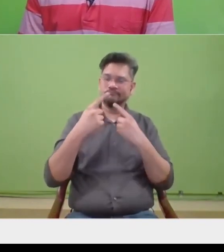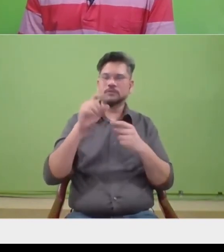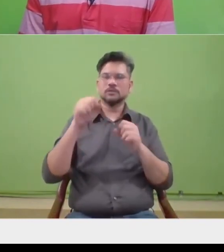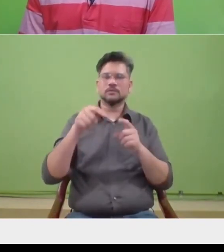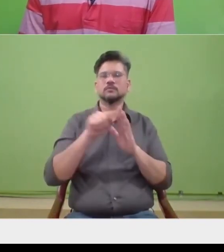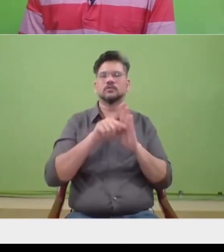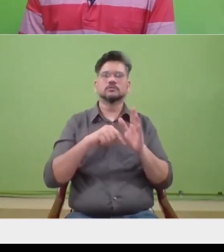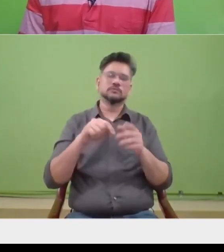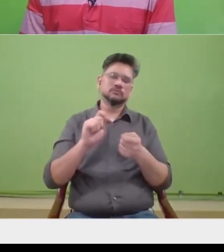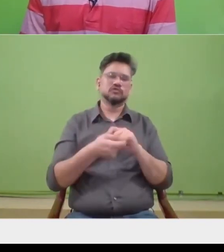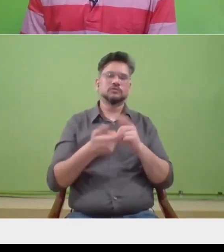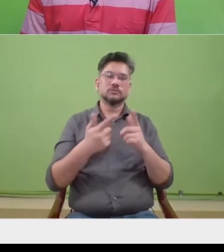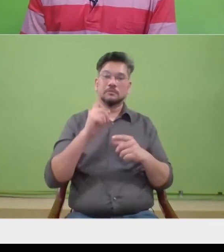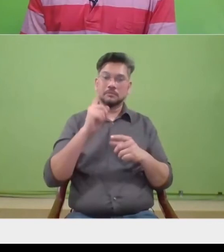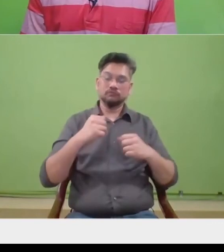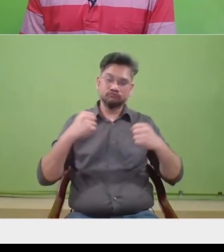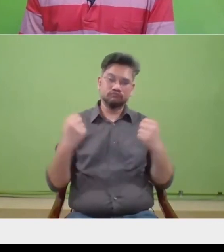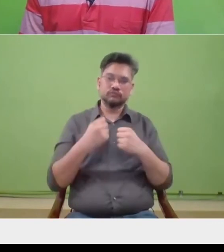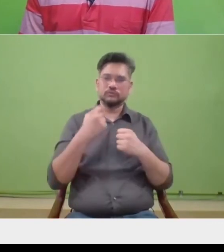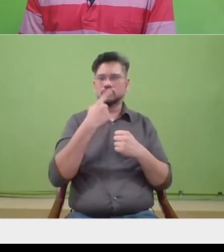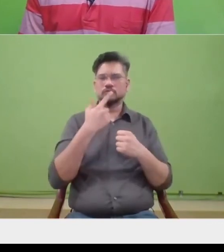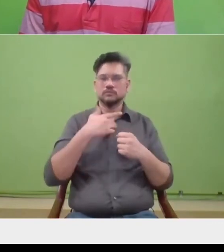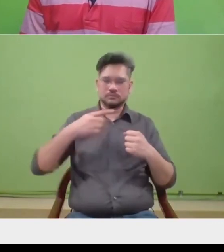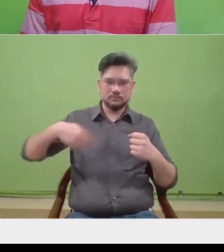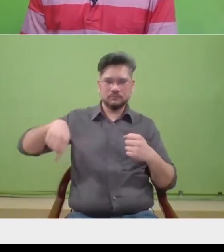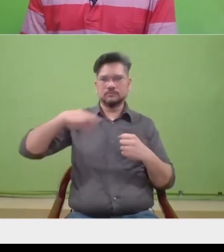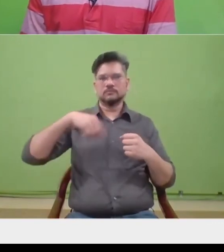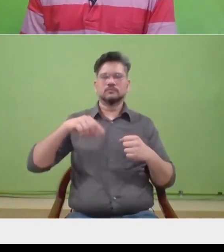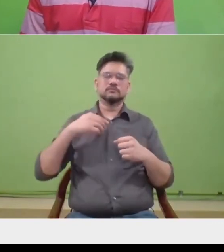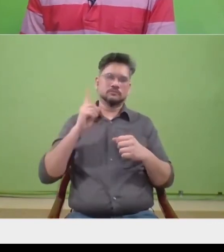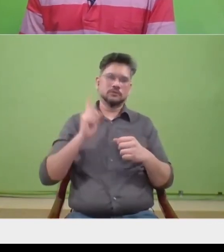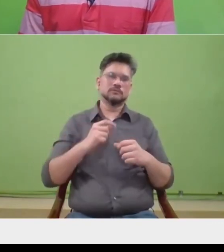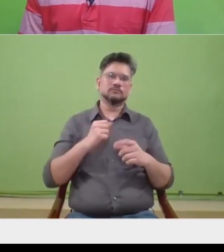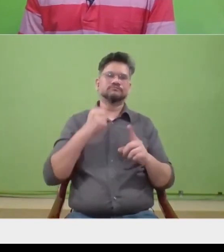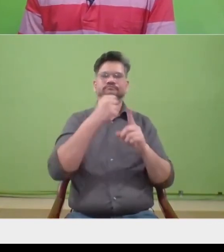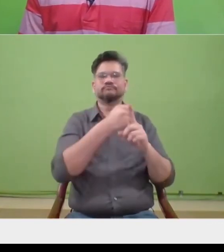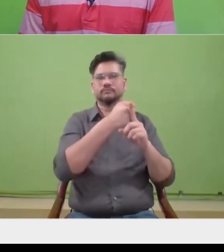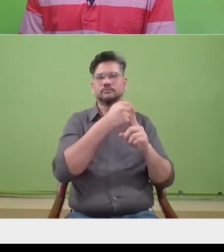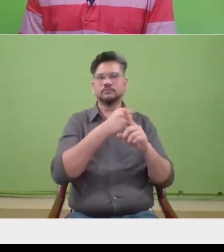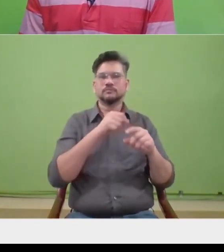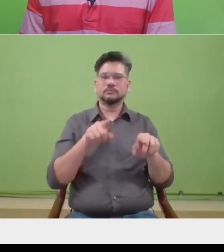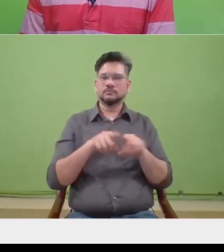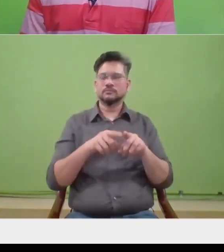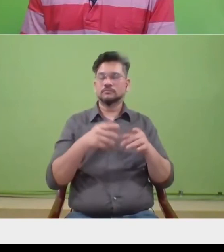has to come from our perspective not from there so I think this is the kind of activism that we can